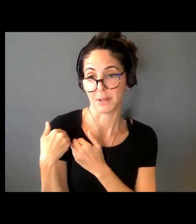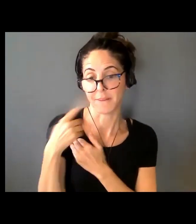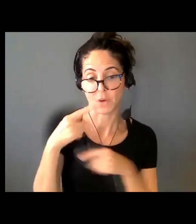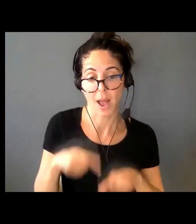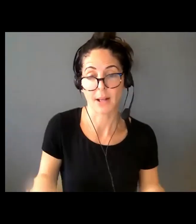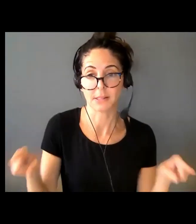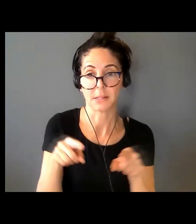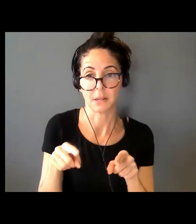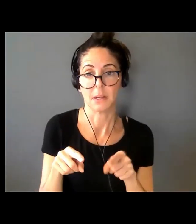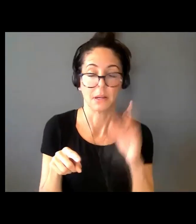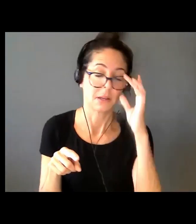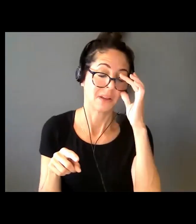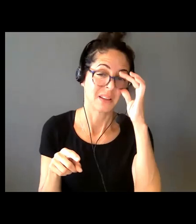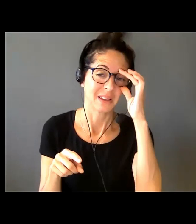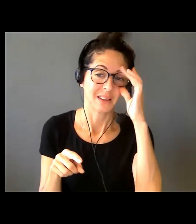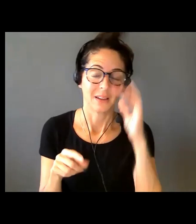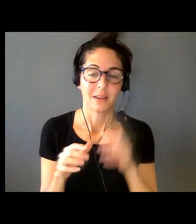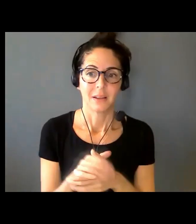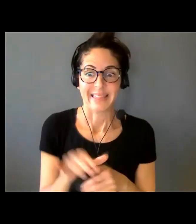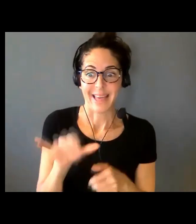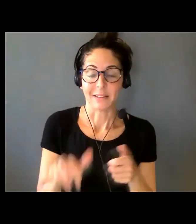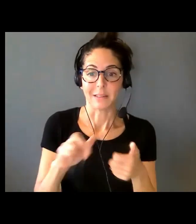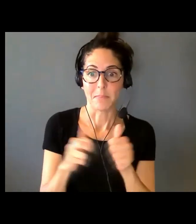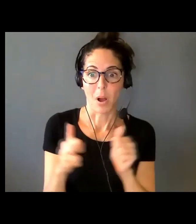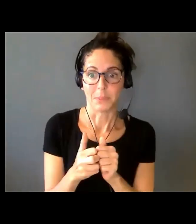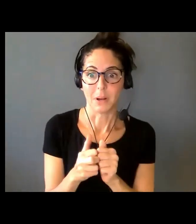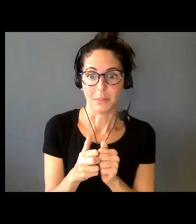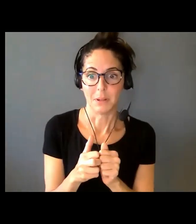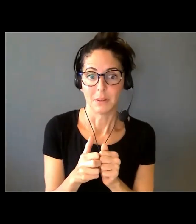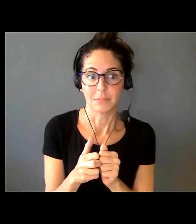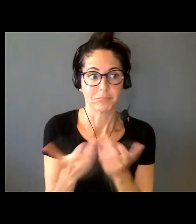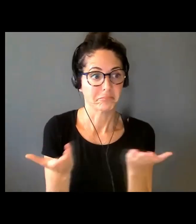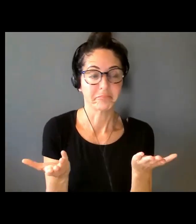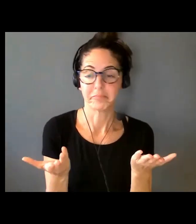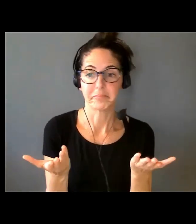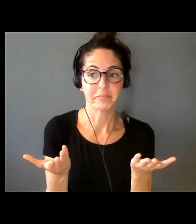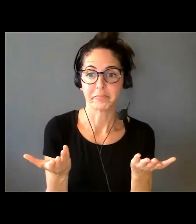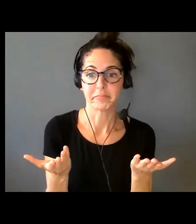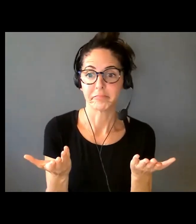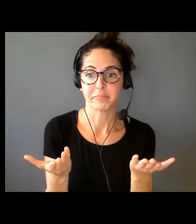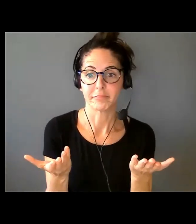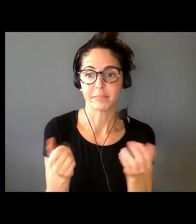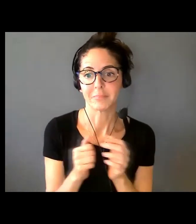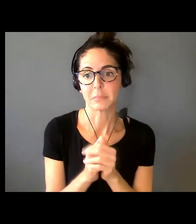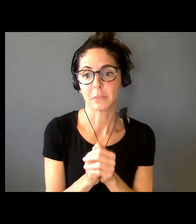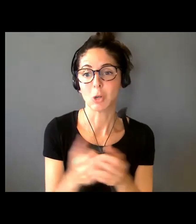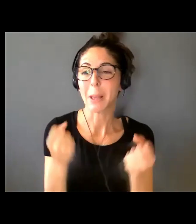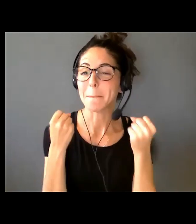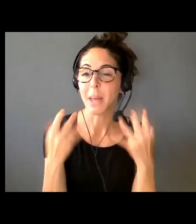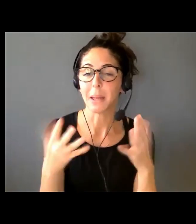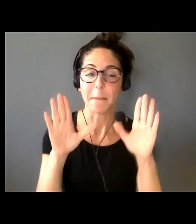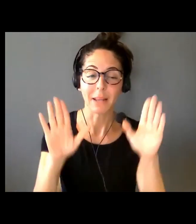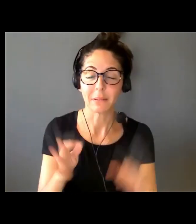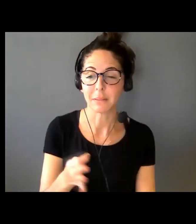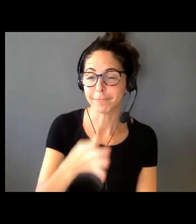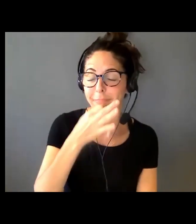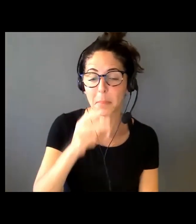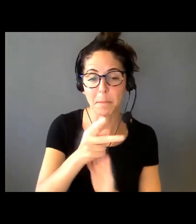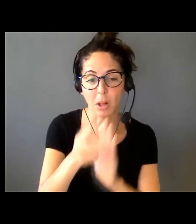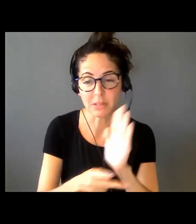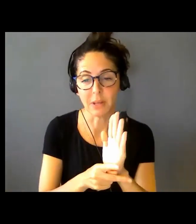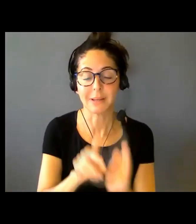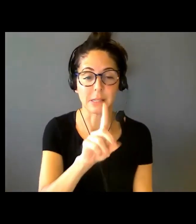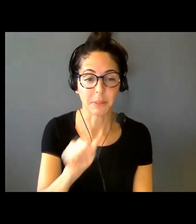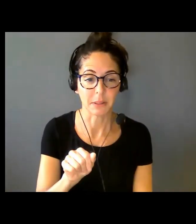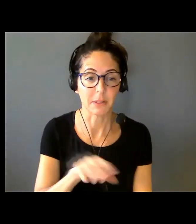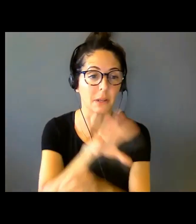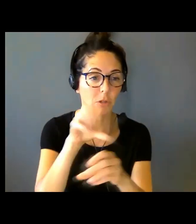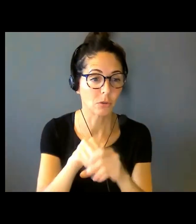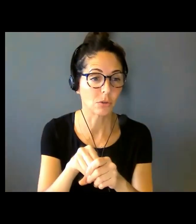the issue is stemming from. We have amazing policies on disability, inclusion, inclusive